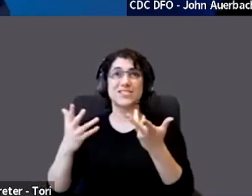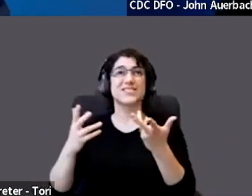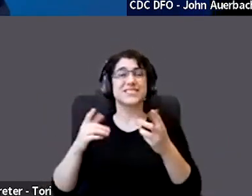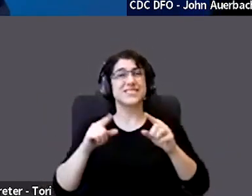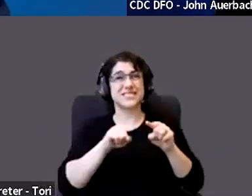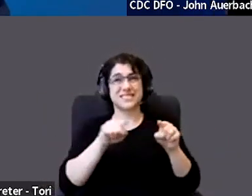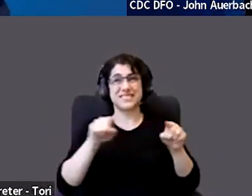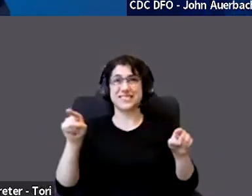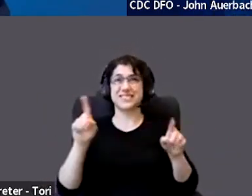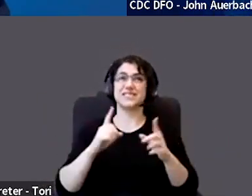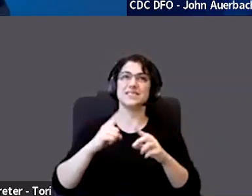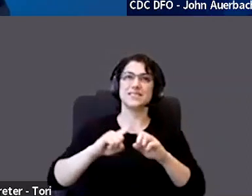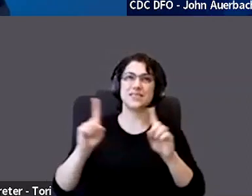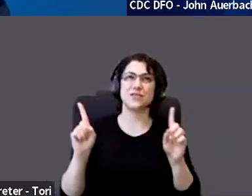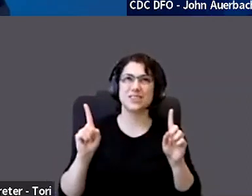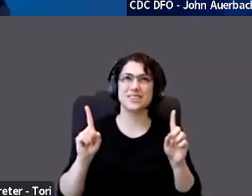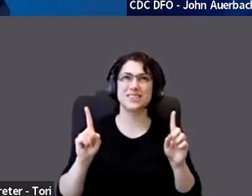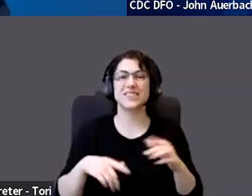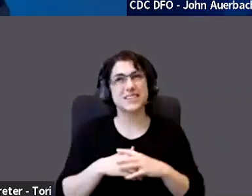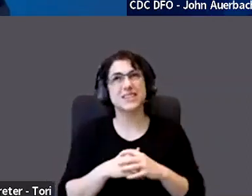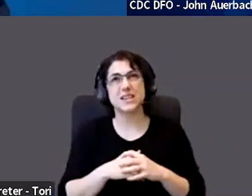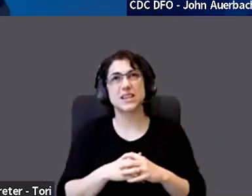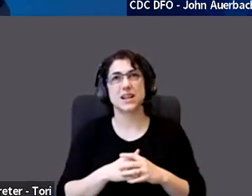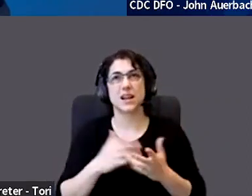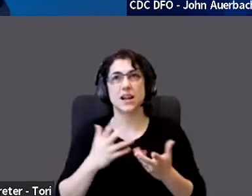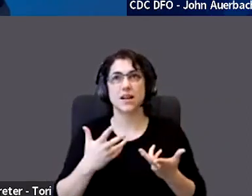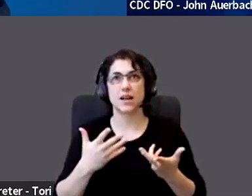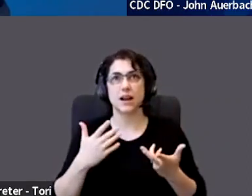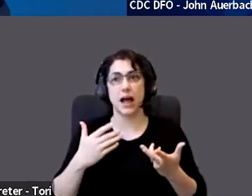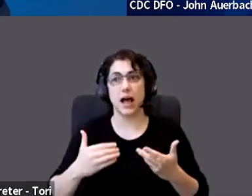down the silos that I know you're going to have to also deal with, especially when it comes to data.